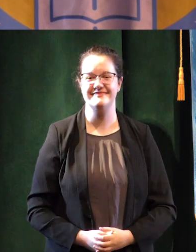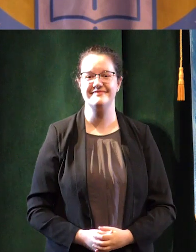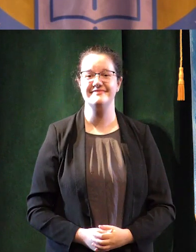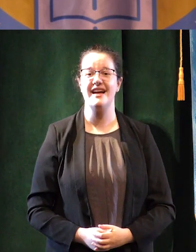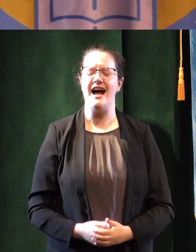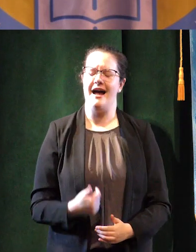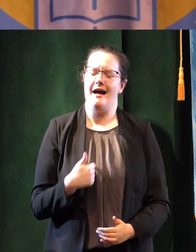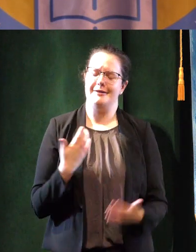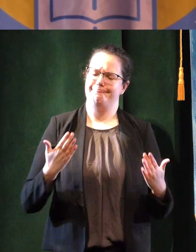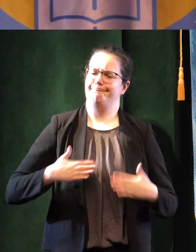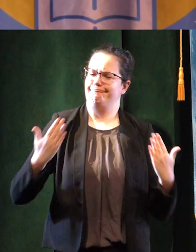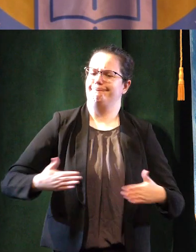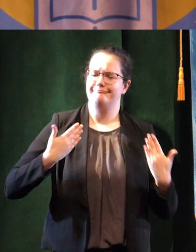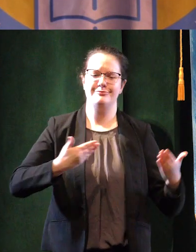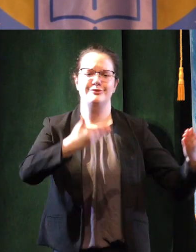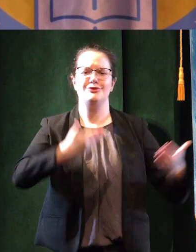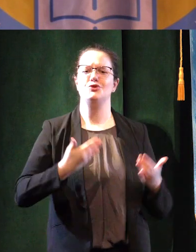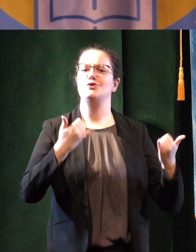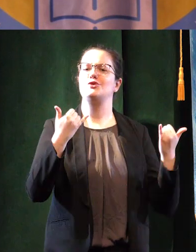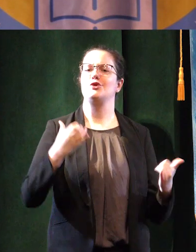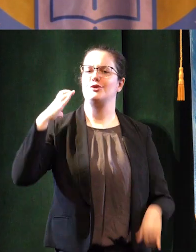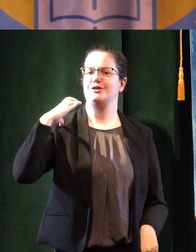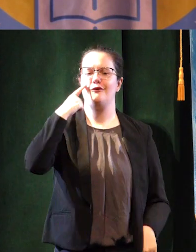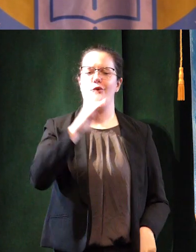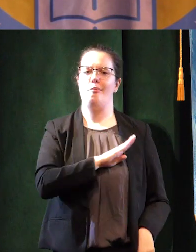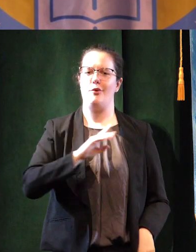great pleasure to introduce the current chair of our board of trustees of